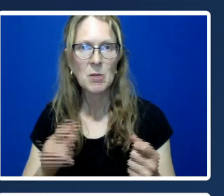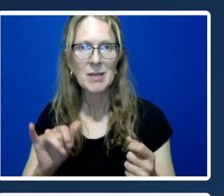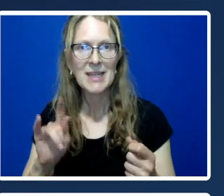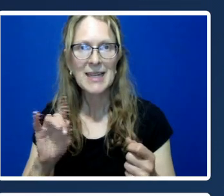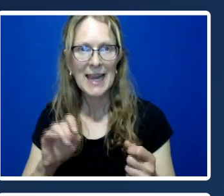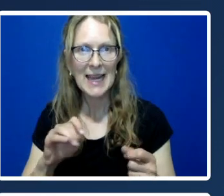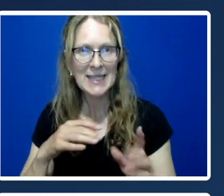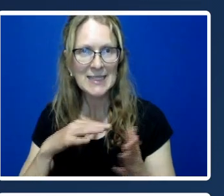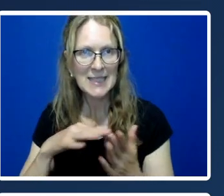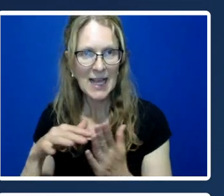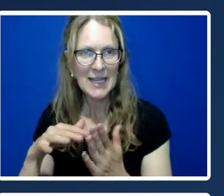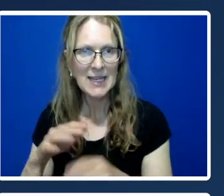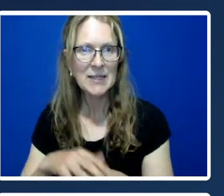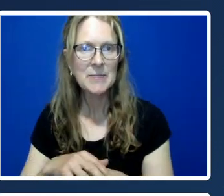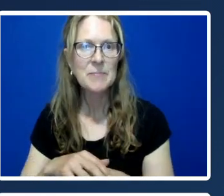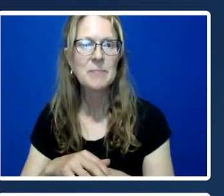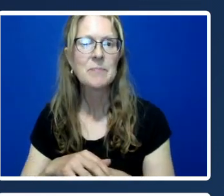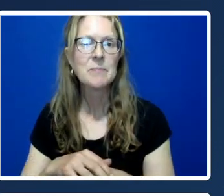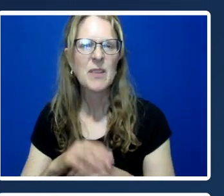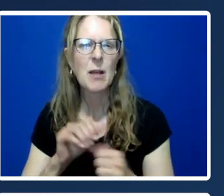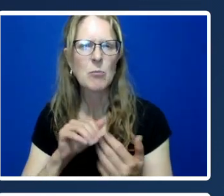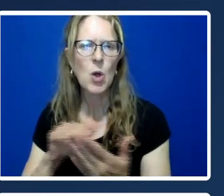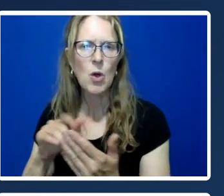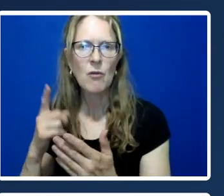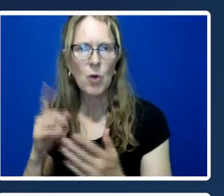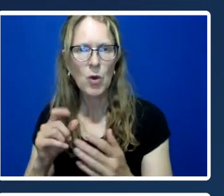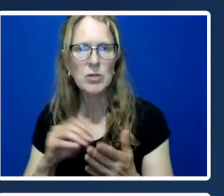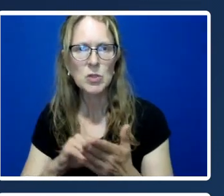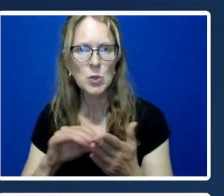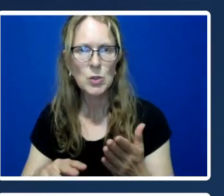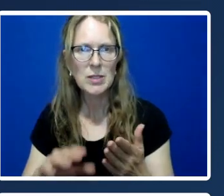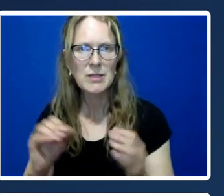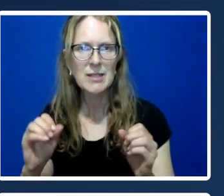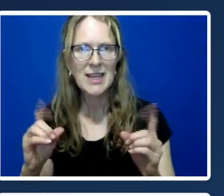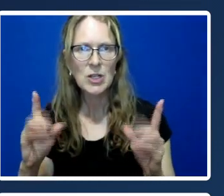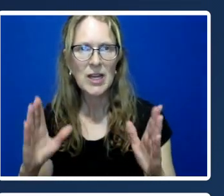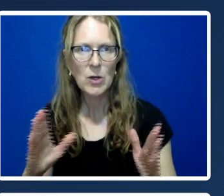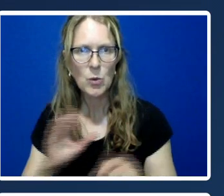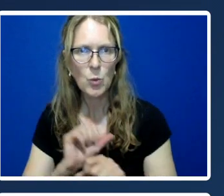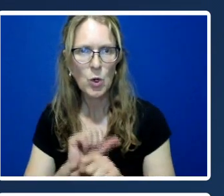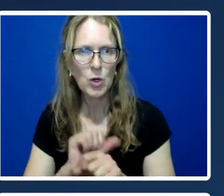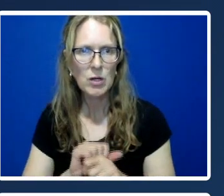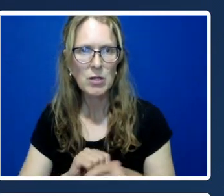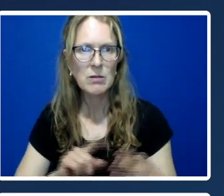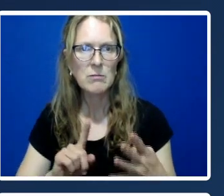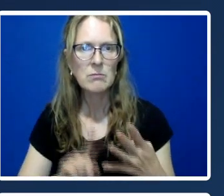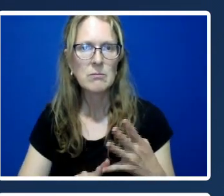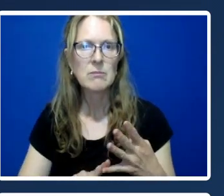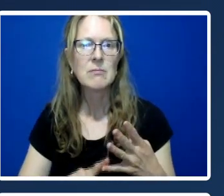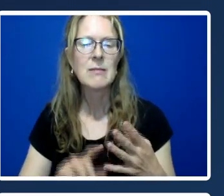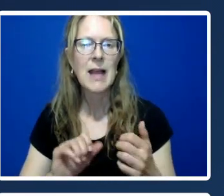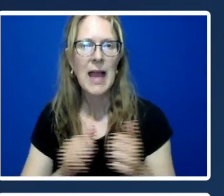and understand the Smithsonian civic engagement tools available to you.